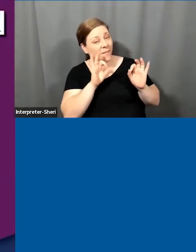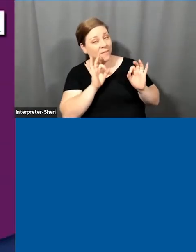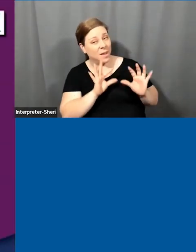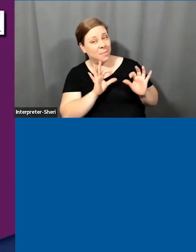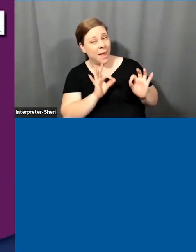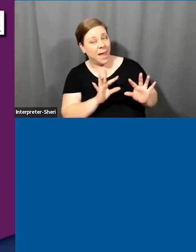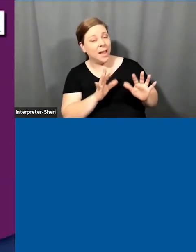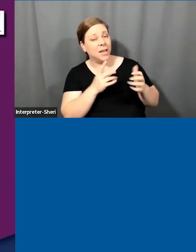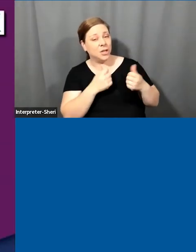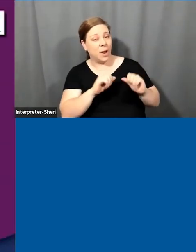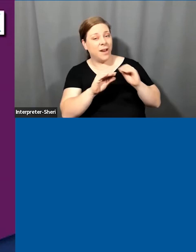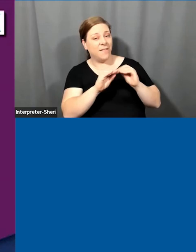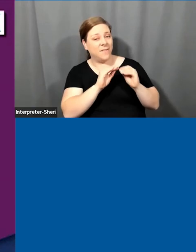you cause a thousand more.